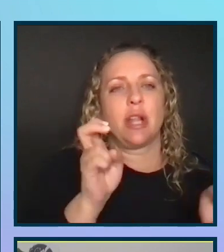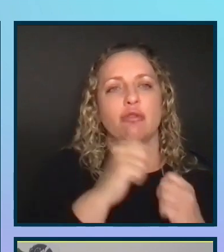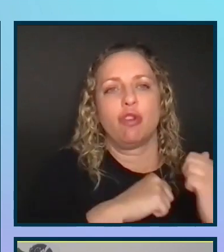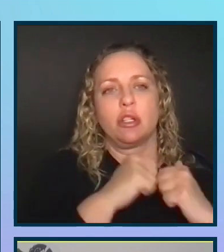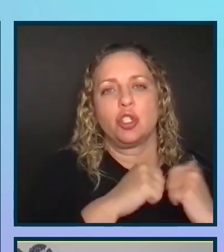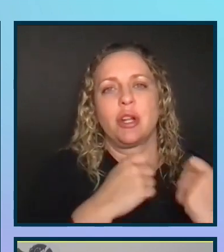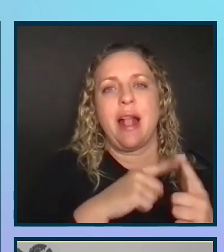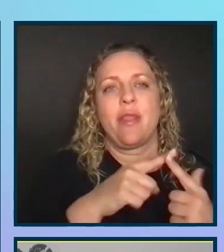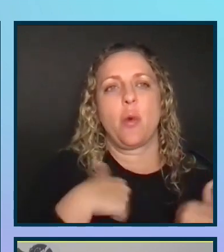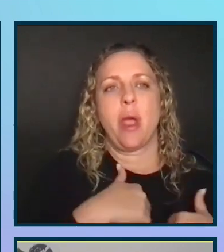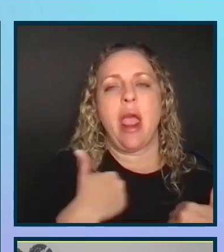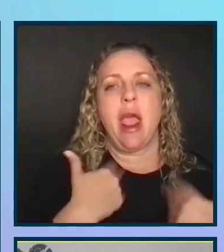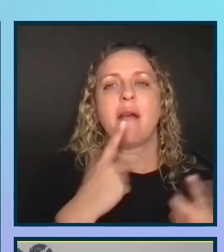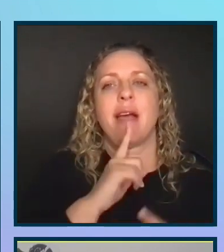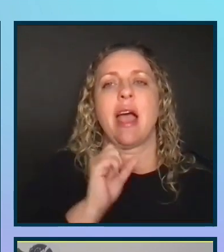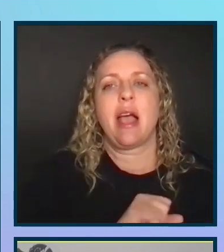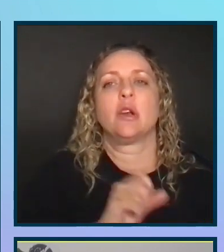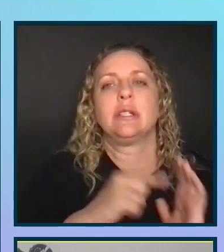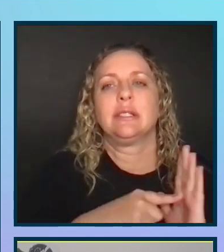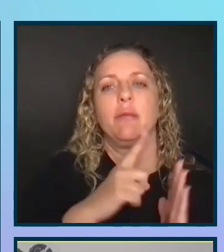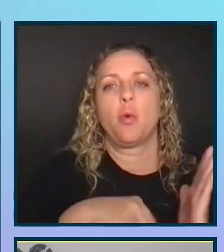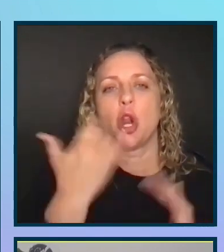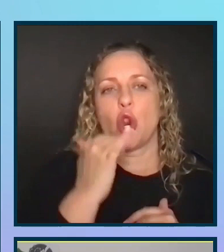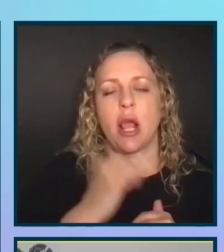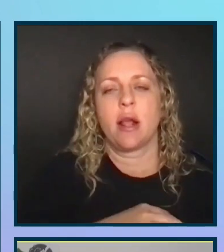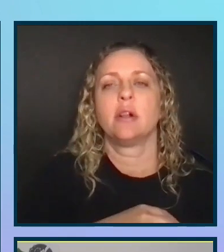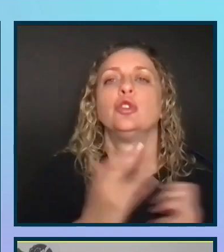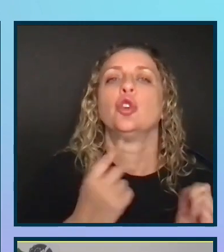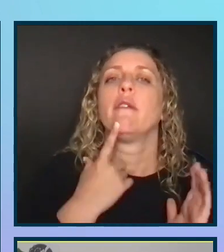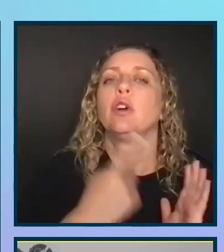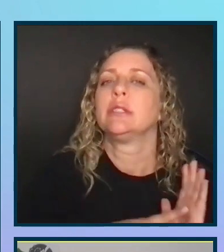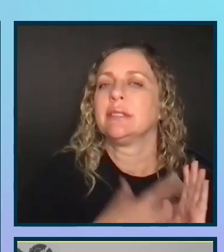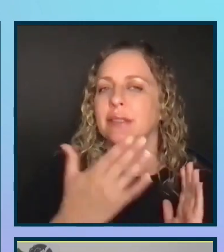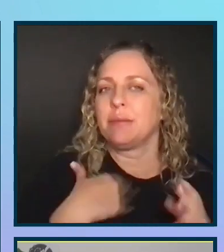and then we have actual example of what it look like. So for instance, we have my planning, my document,